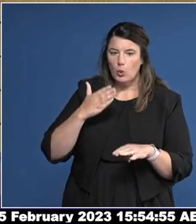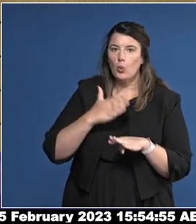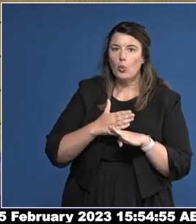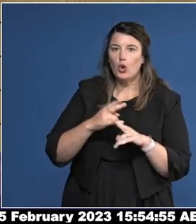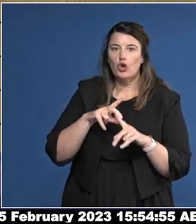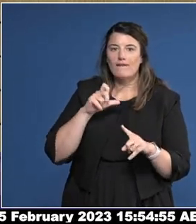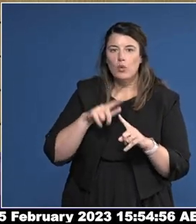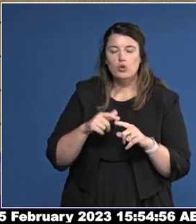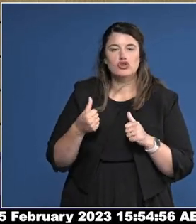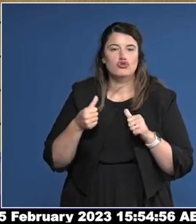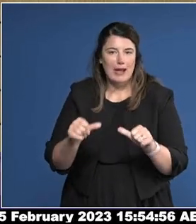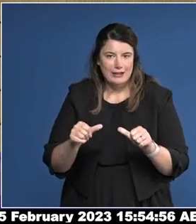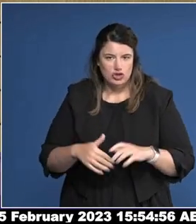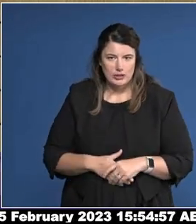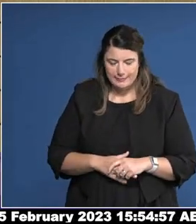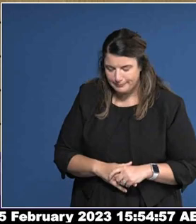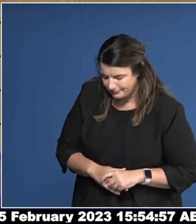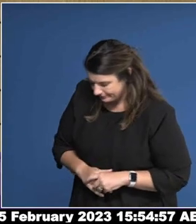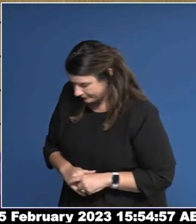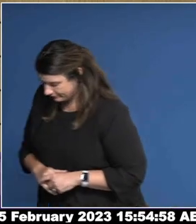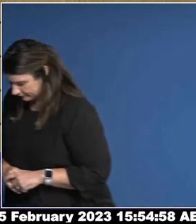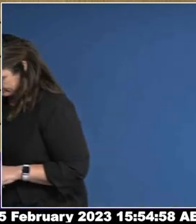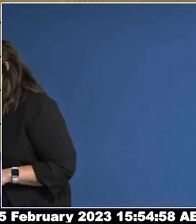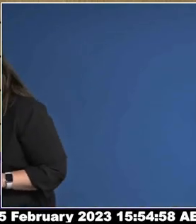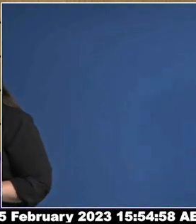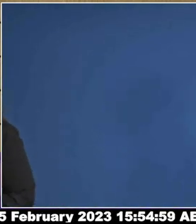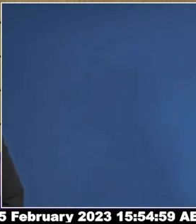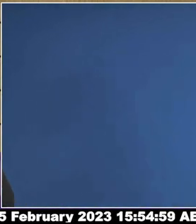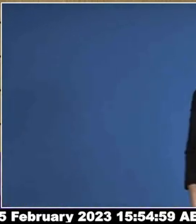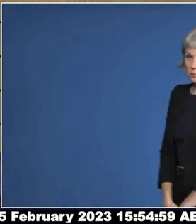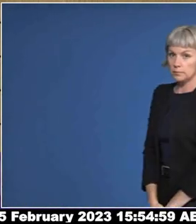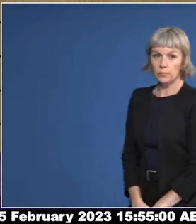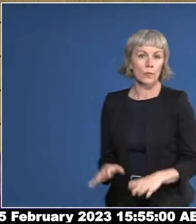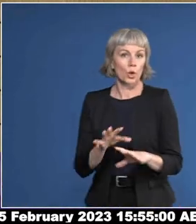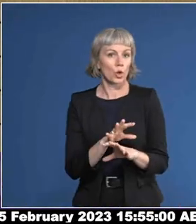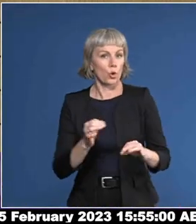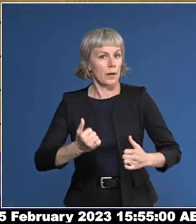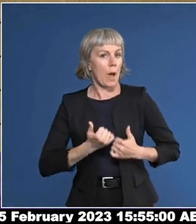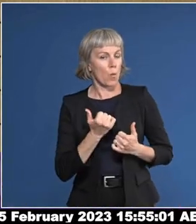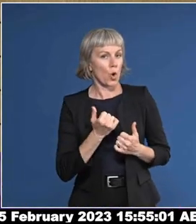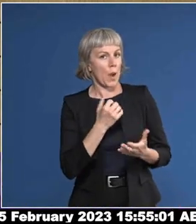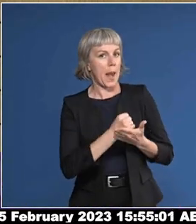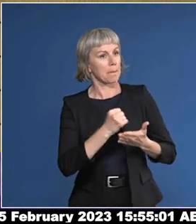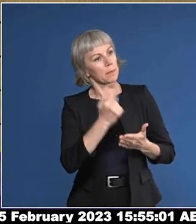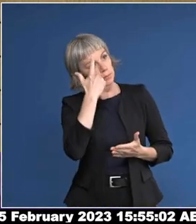So it's not an NDS number; it's a government estimate. It's not an NDS number. And can I just add to that, 33,000.